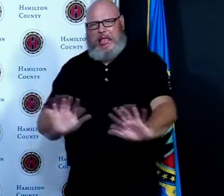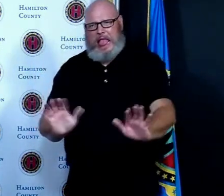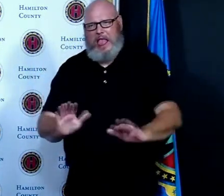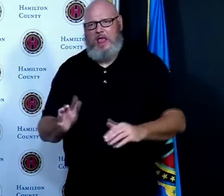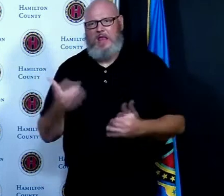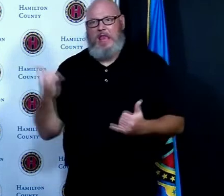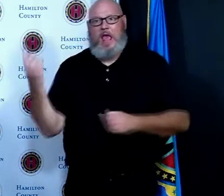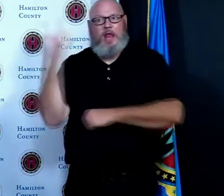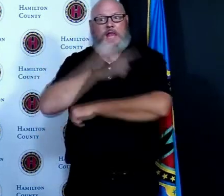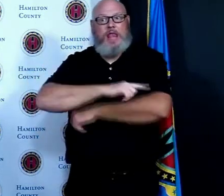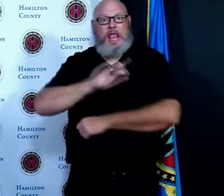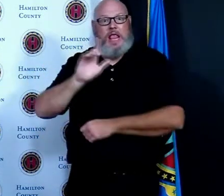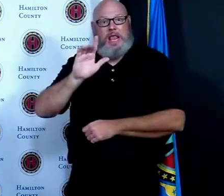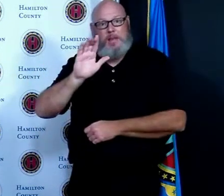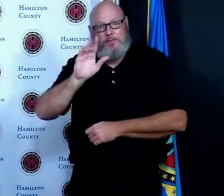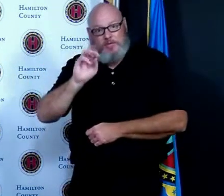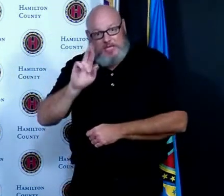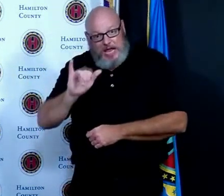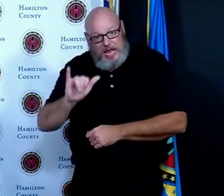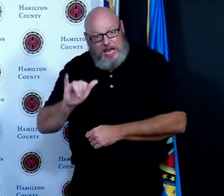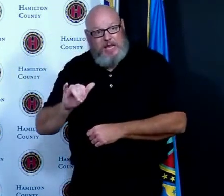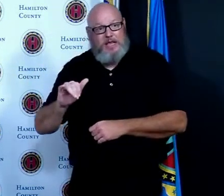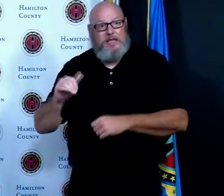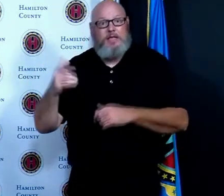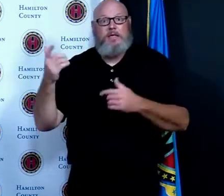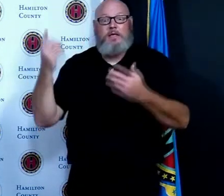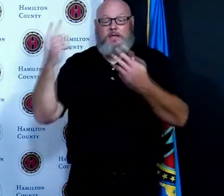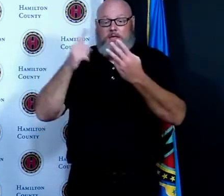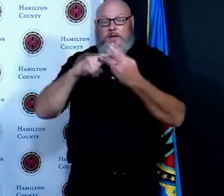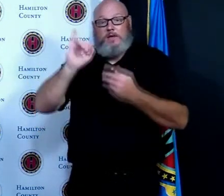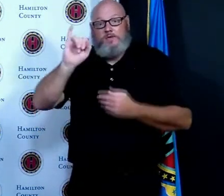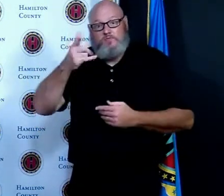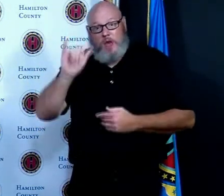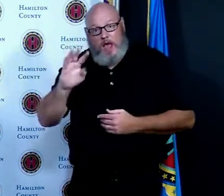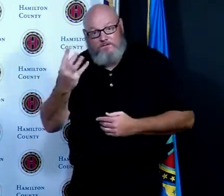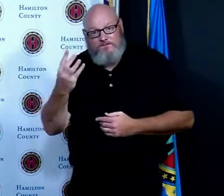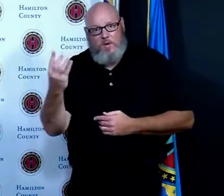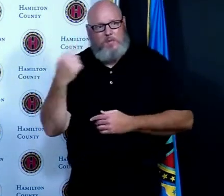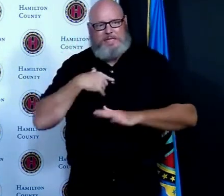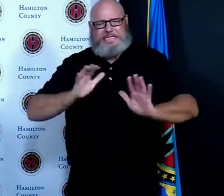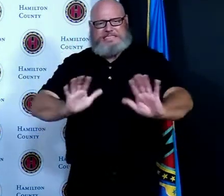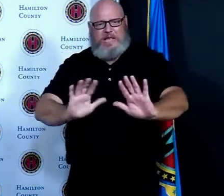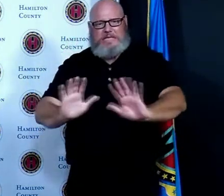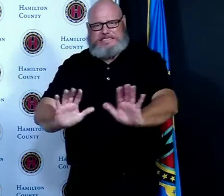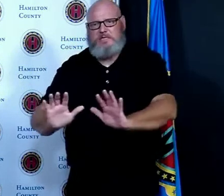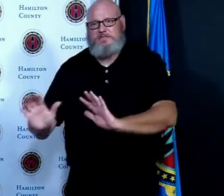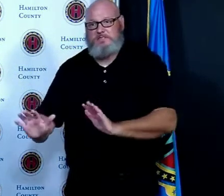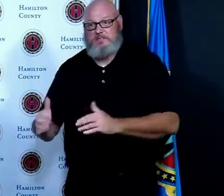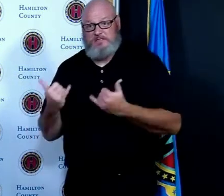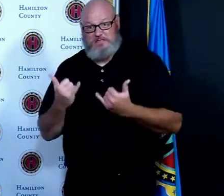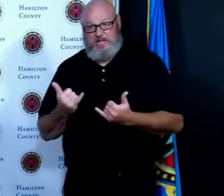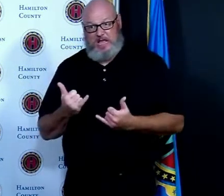how do you emp how do you reinforce that message once again besides just repeating it